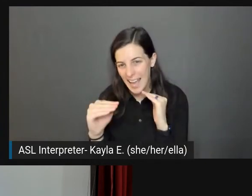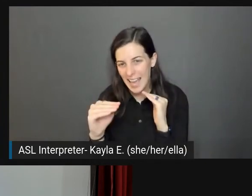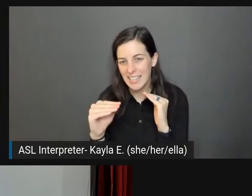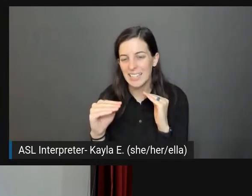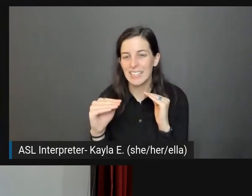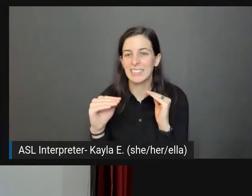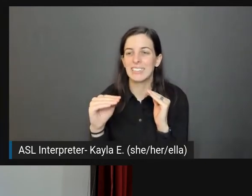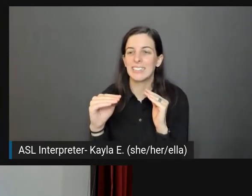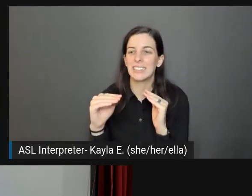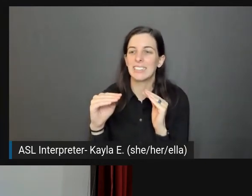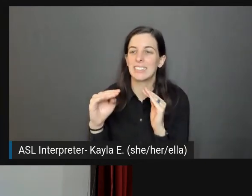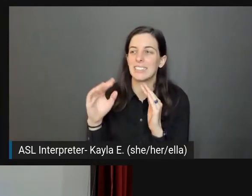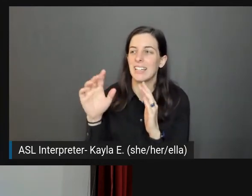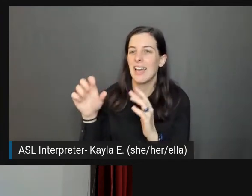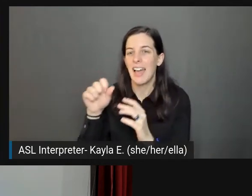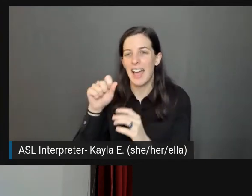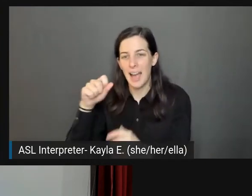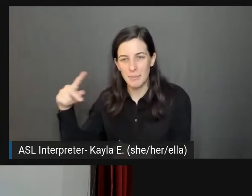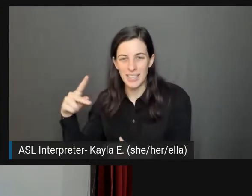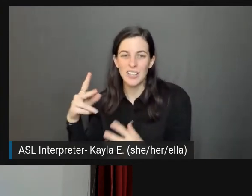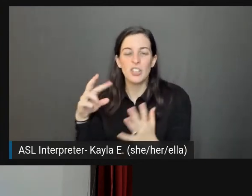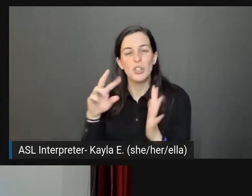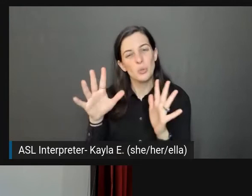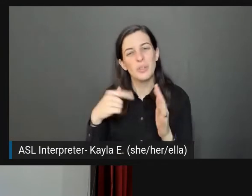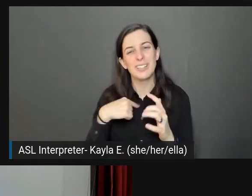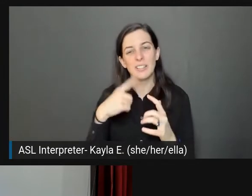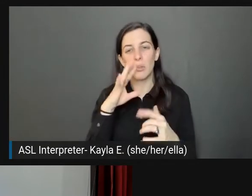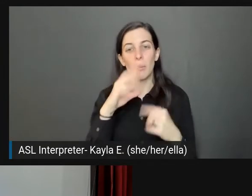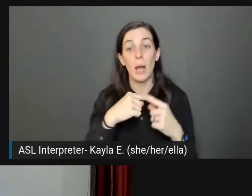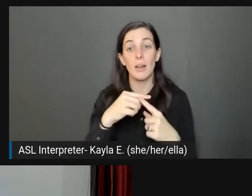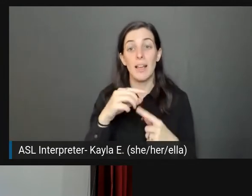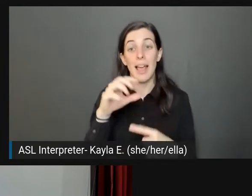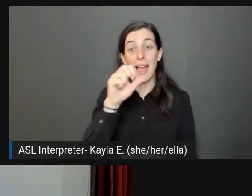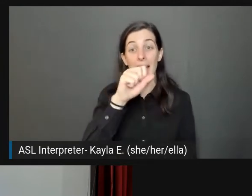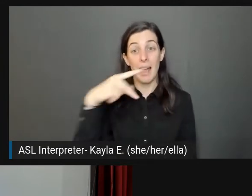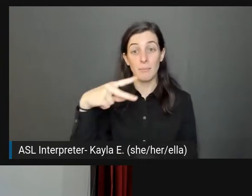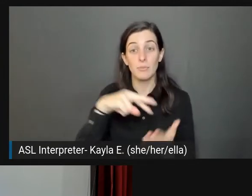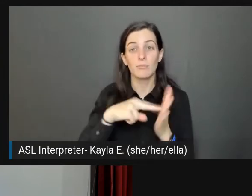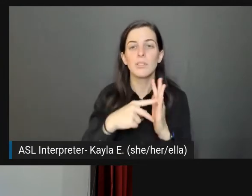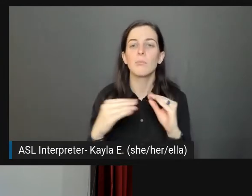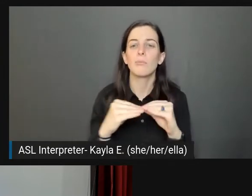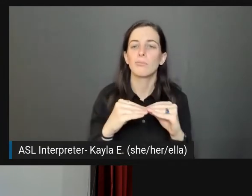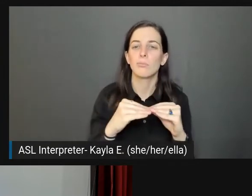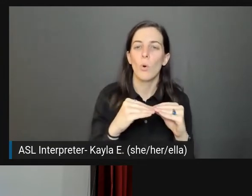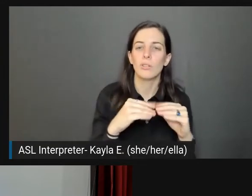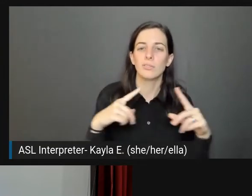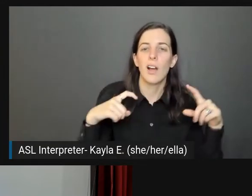With web applications, I'm speaking of more complex sites, e-commerce and whatnot.